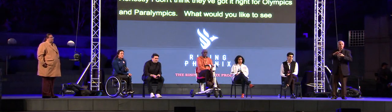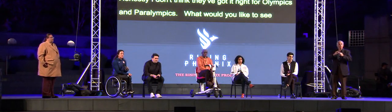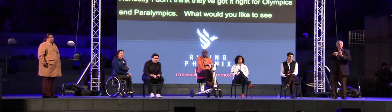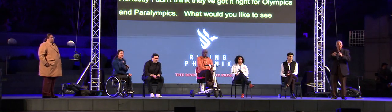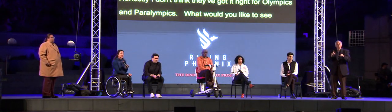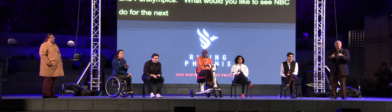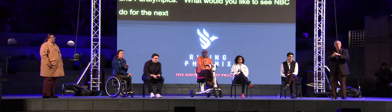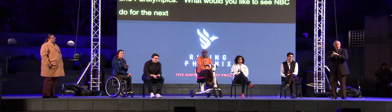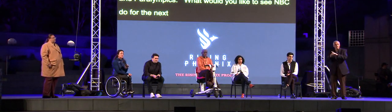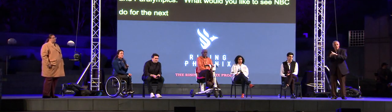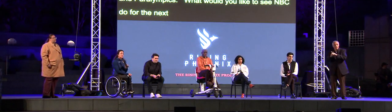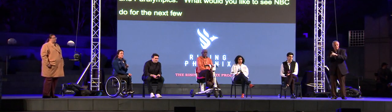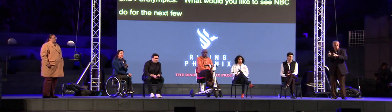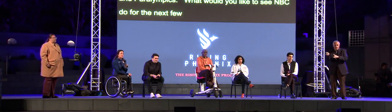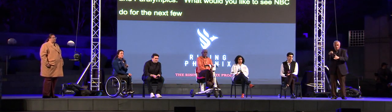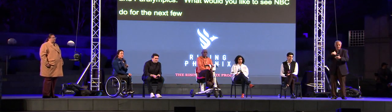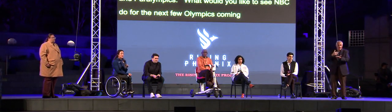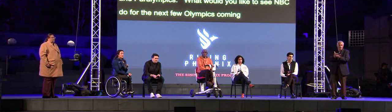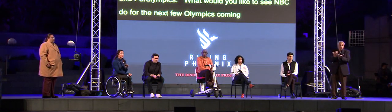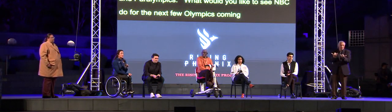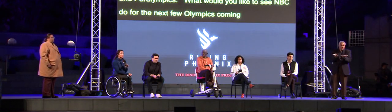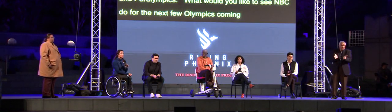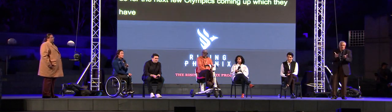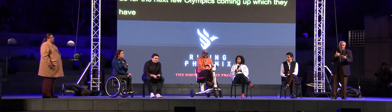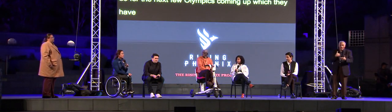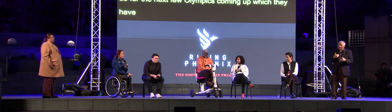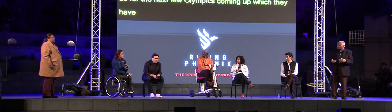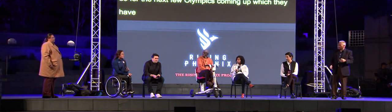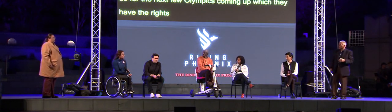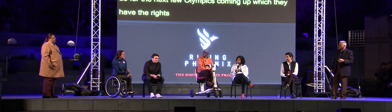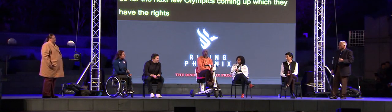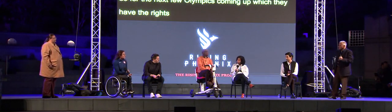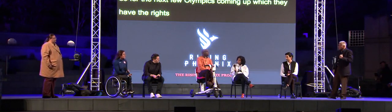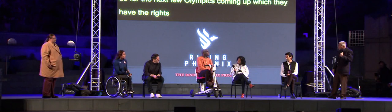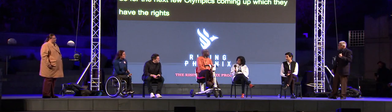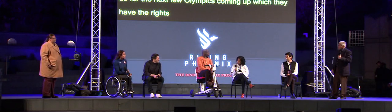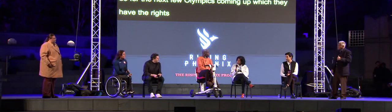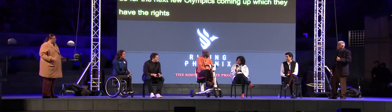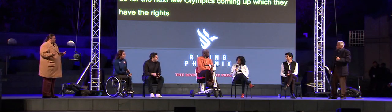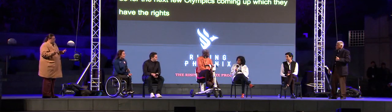which they have the rights to? Oh, you can go.